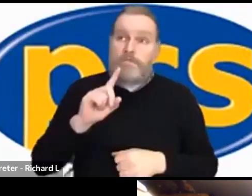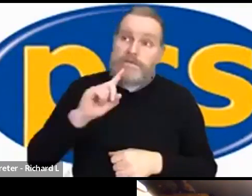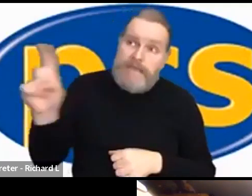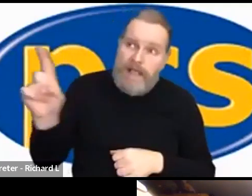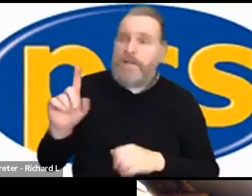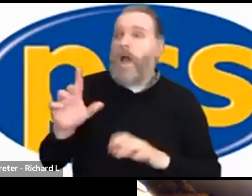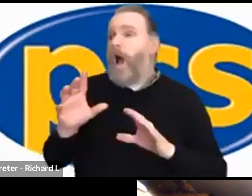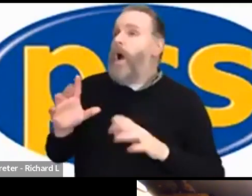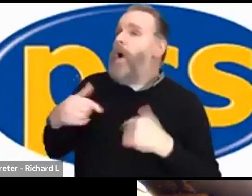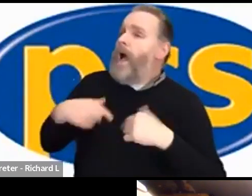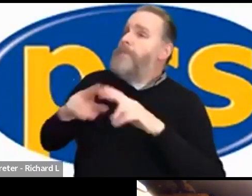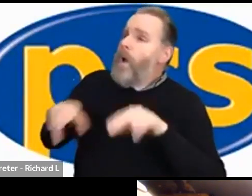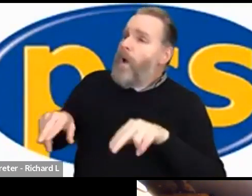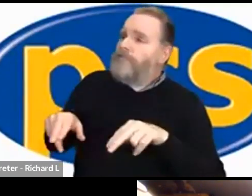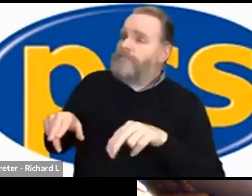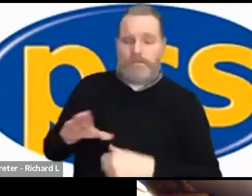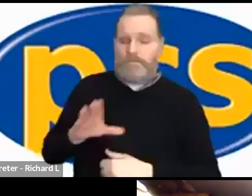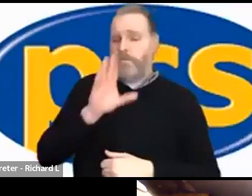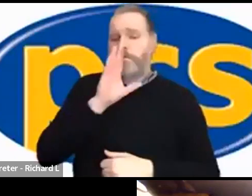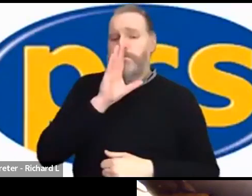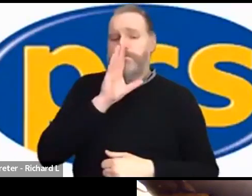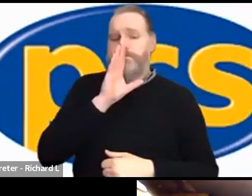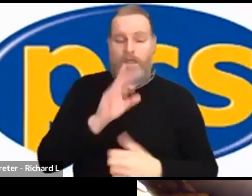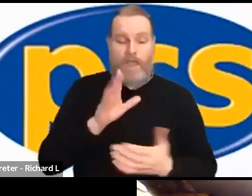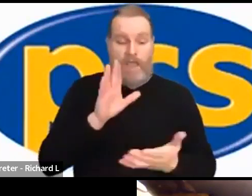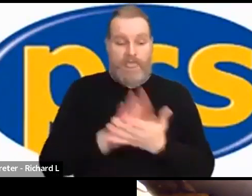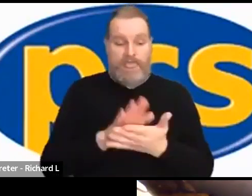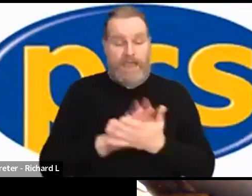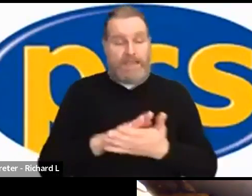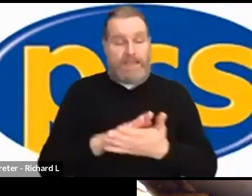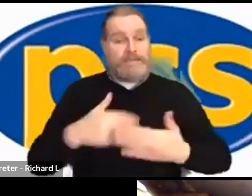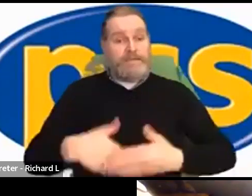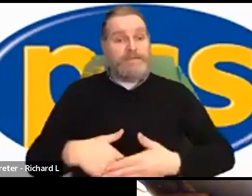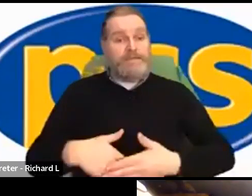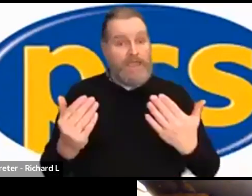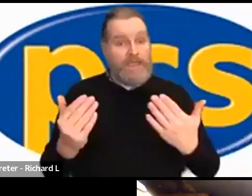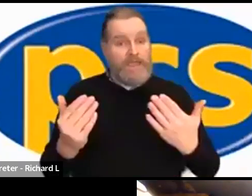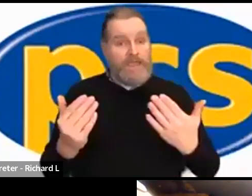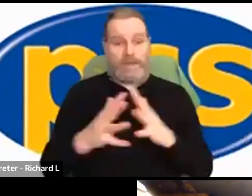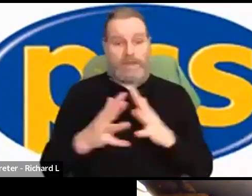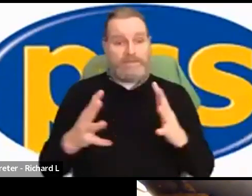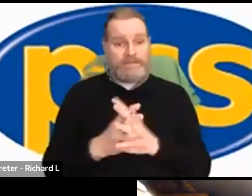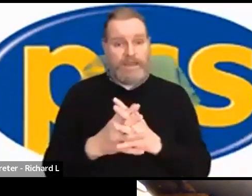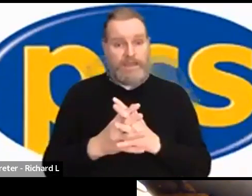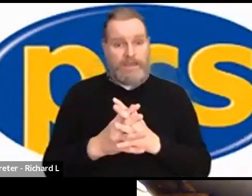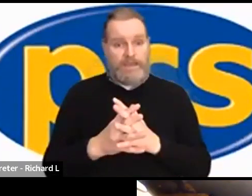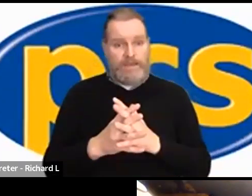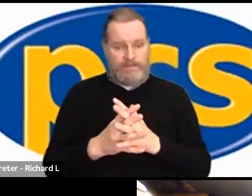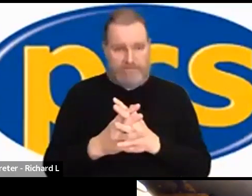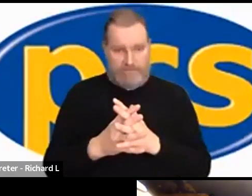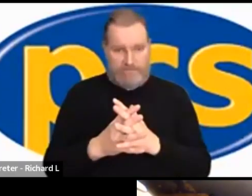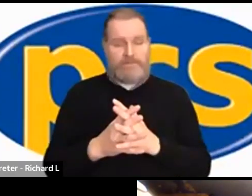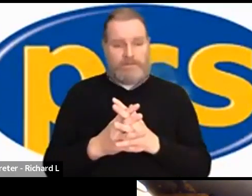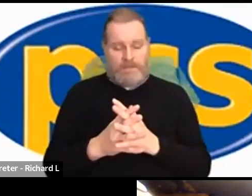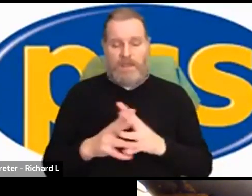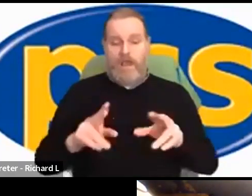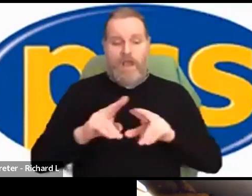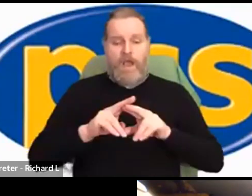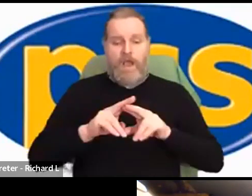you you don't have to tell them you do not have to tell them you do not have to report in what we do not have to report ve to tell them you do not have to report in what we do hope you do is on that day. First, and foremost you are in u are a Pcs. Trade Union